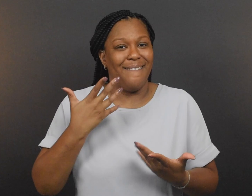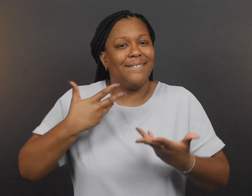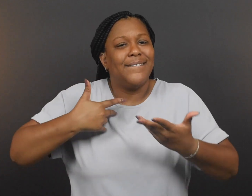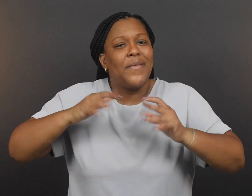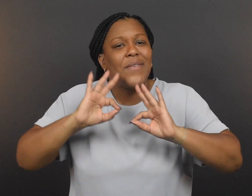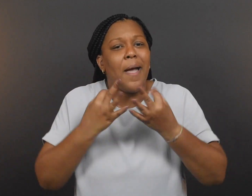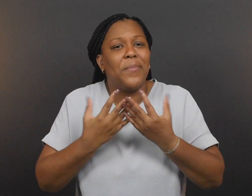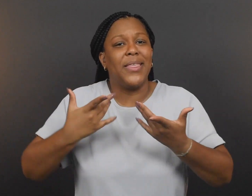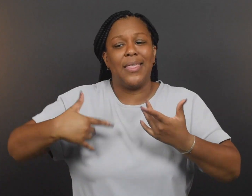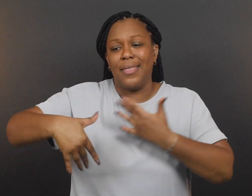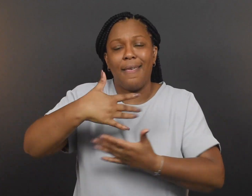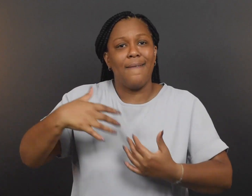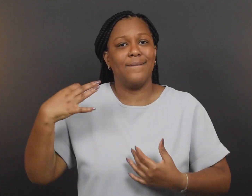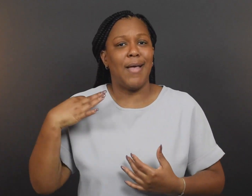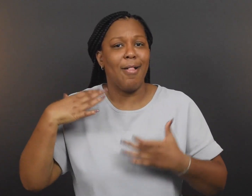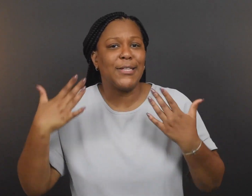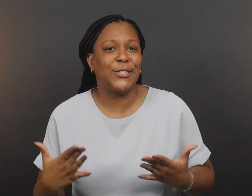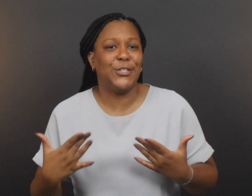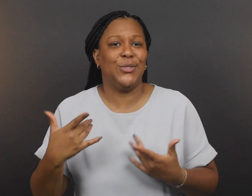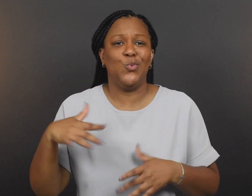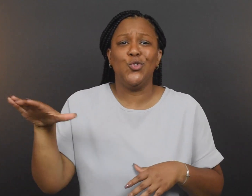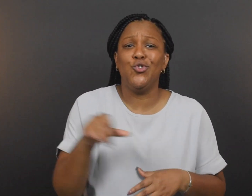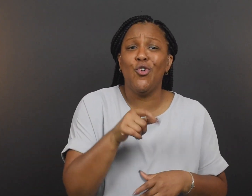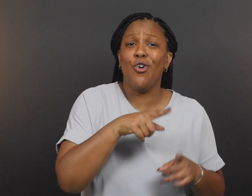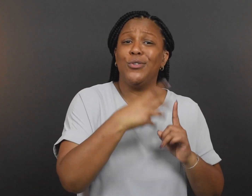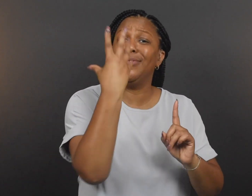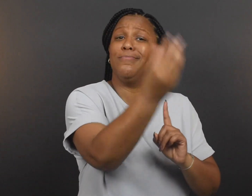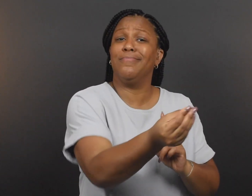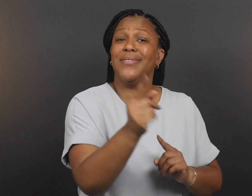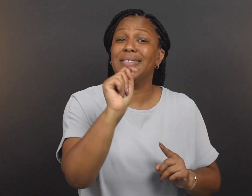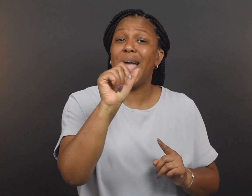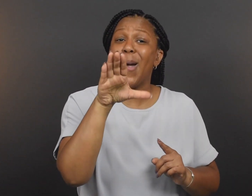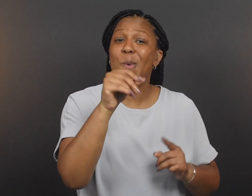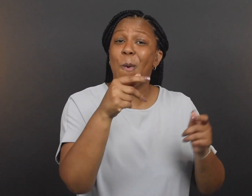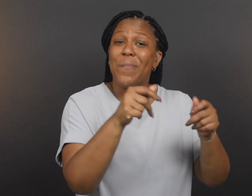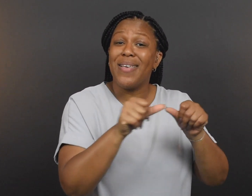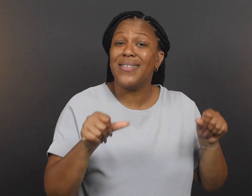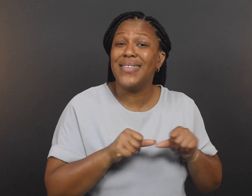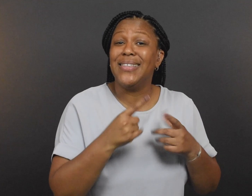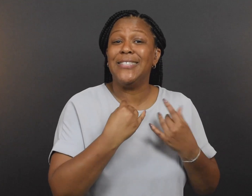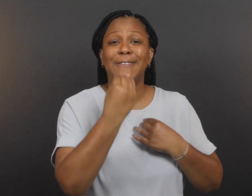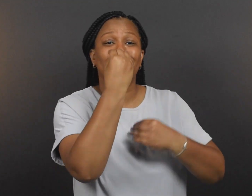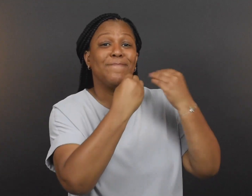But her fellow volunteers took her to a taco place near the airport and bought her dinner.